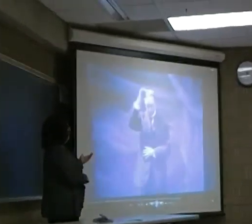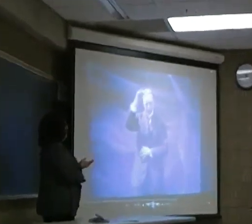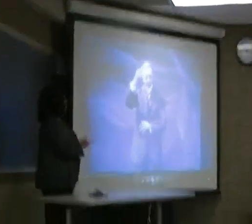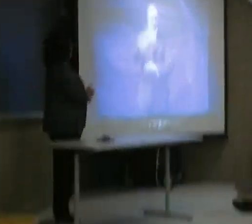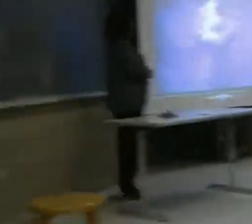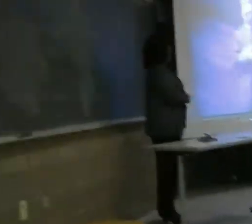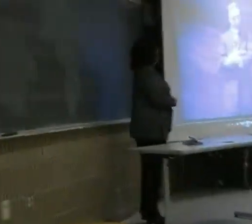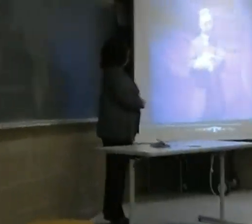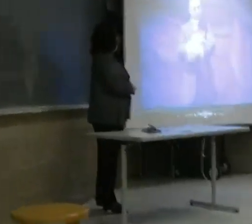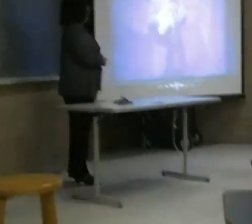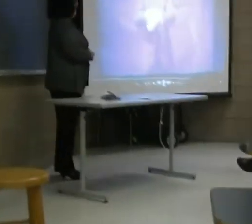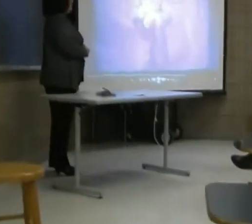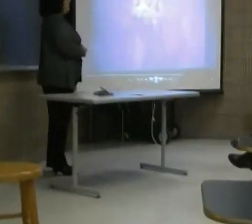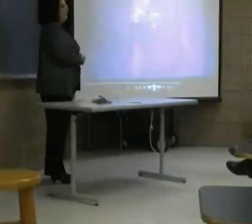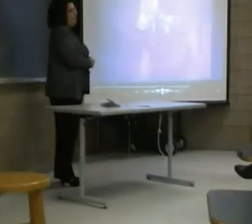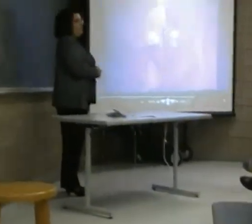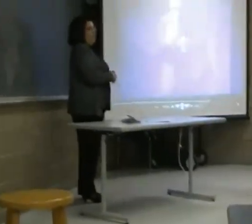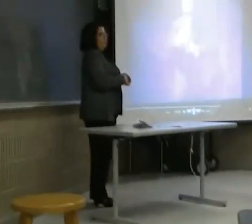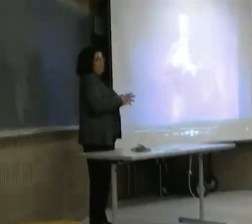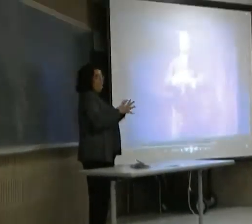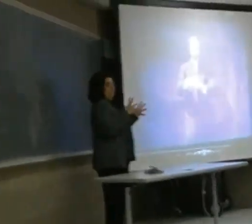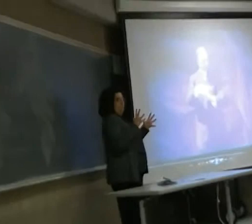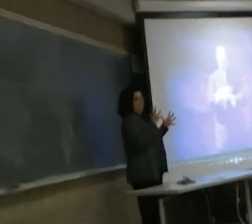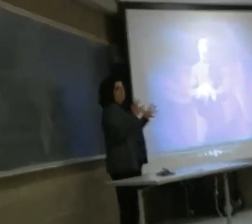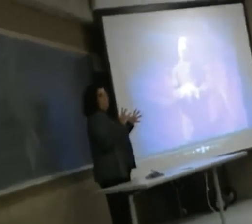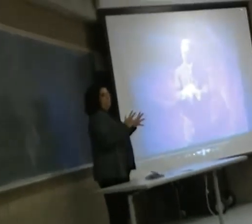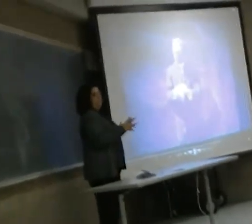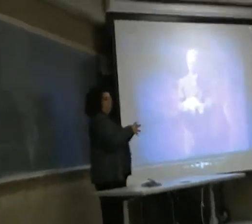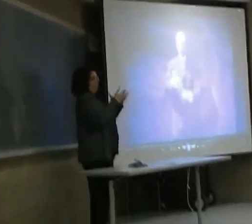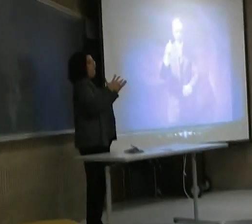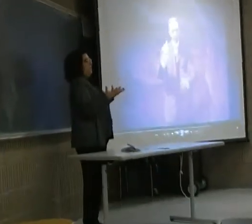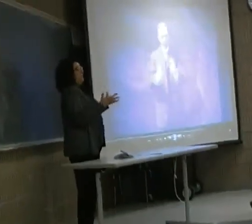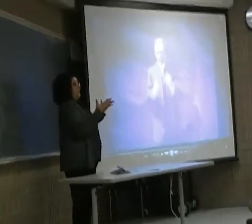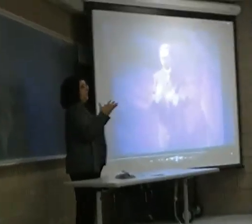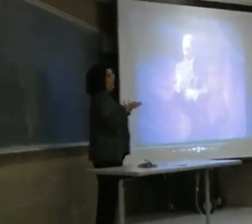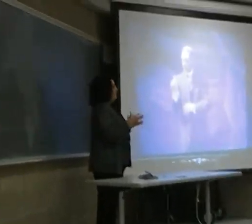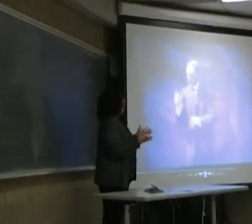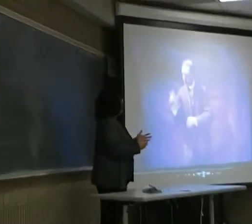Also, being that Silent Films were the thing at the time,